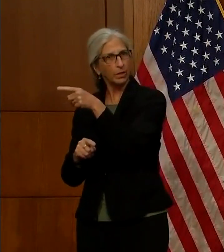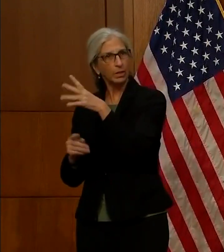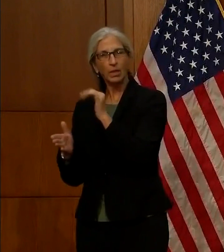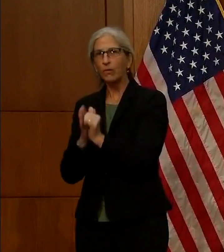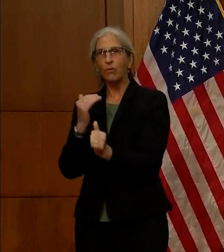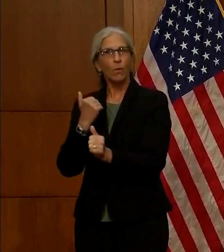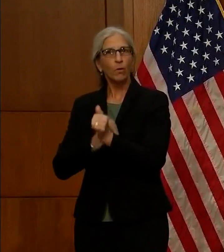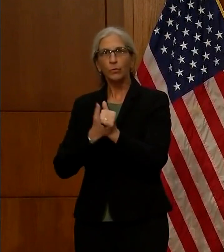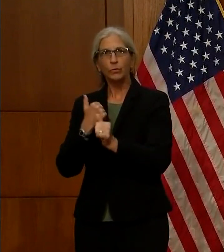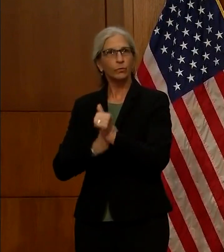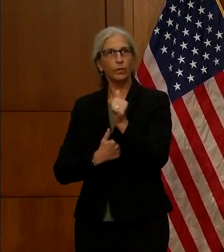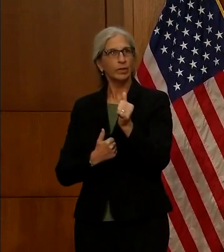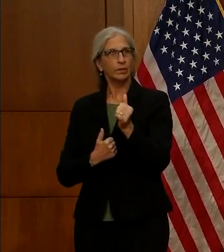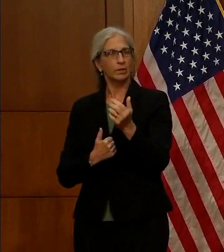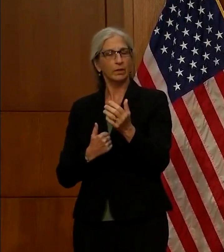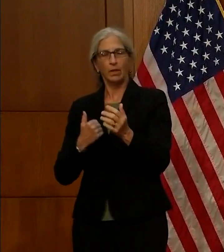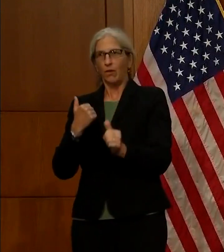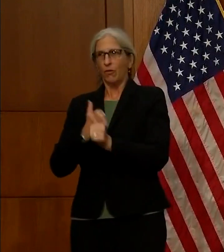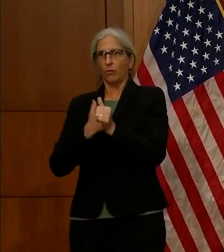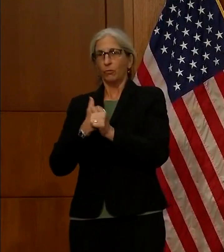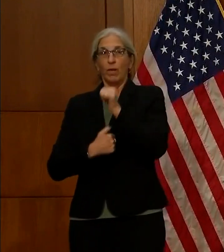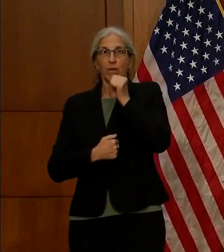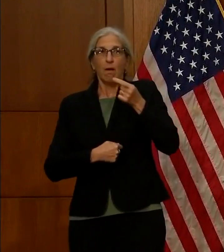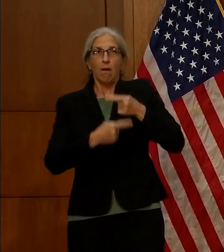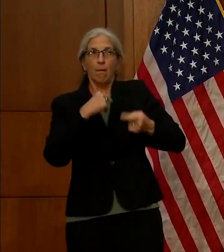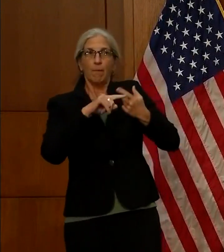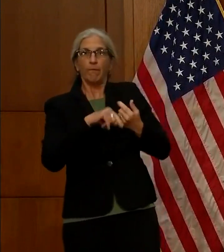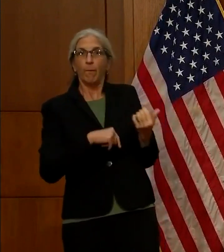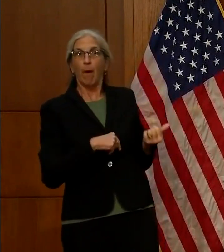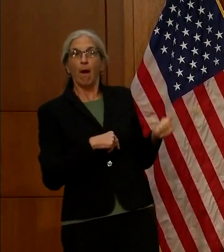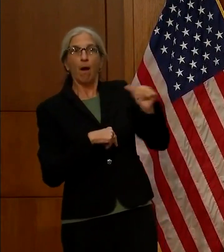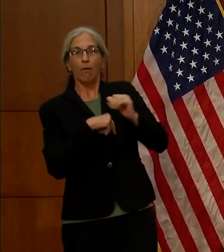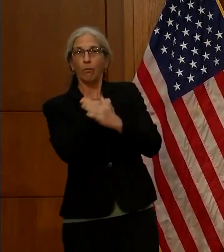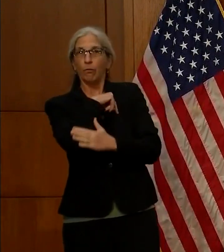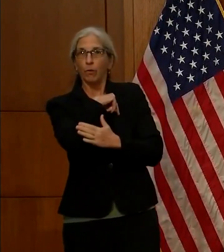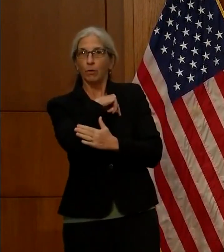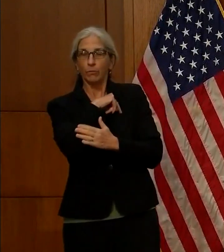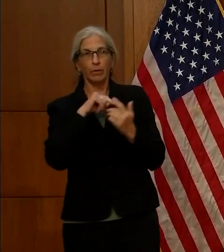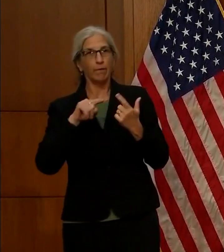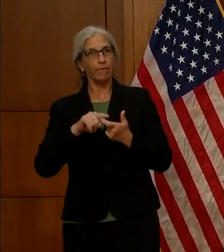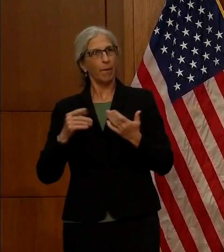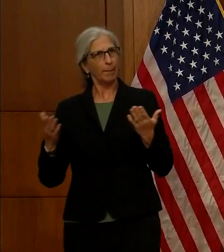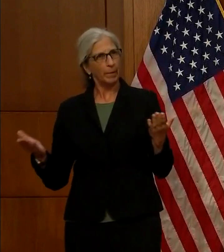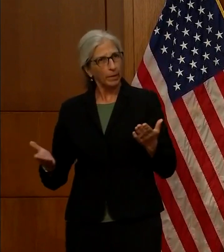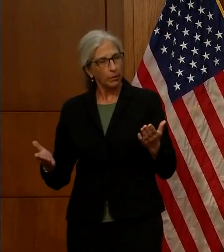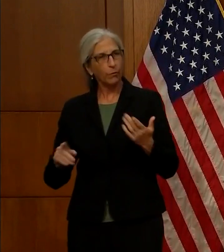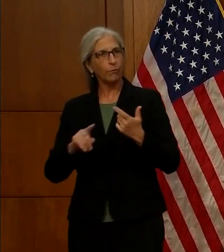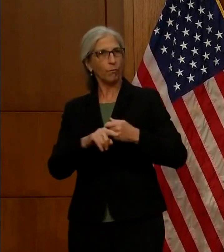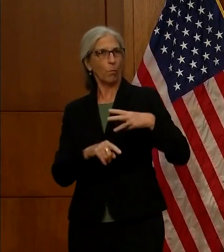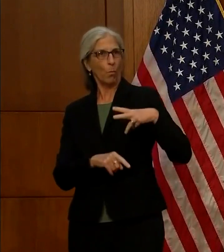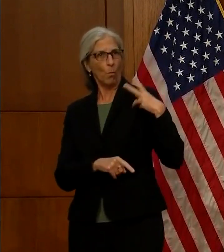GOVERNOR OF MICHIGAN. THESE THREATS ARE NOT COMMON IN THIS RHETORIC IS NOT COMING FROM